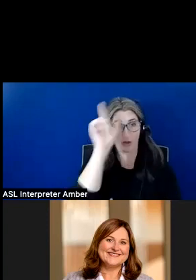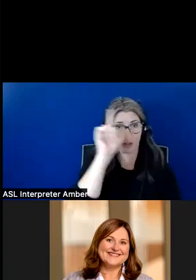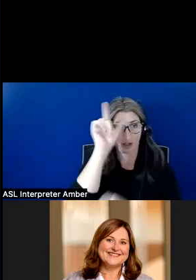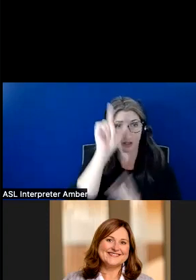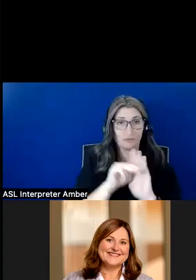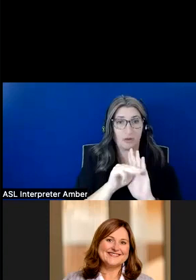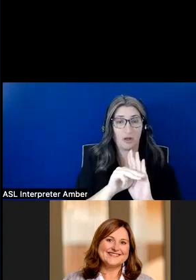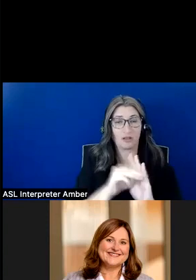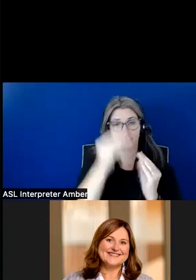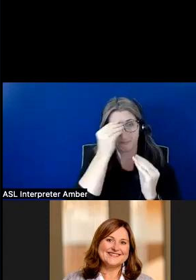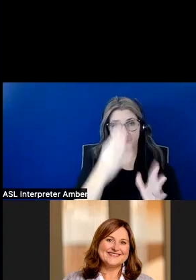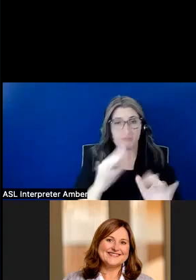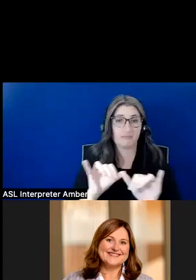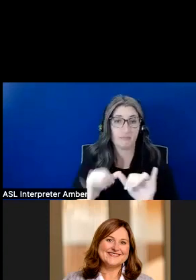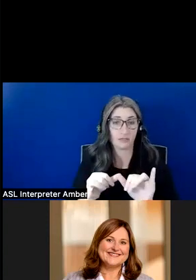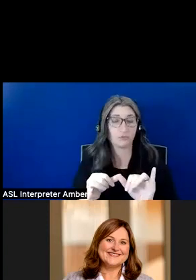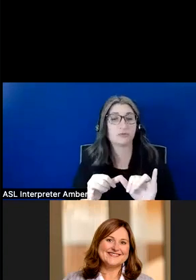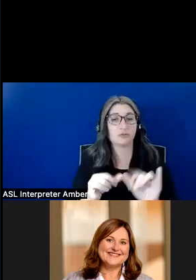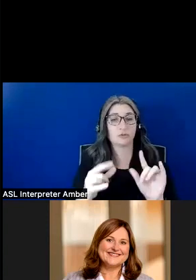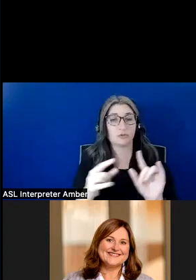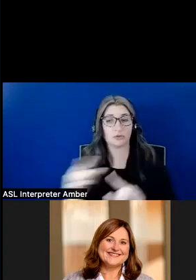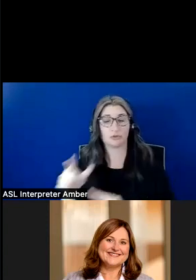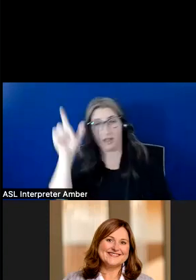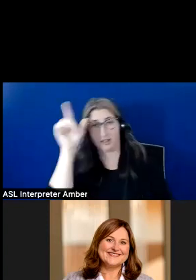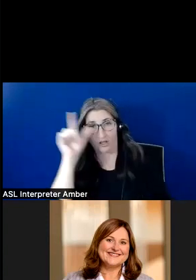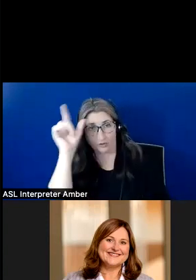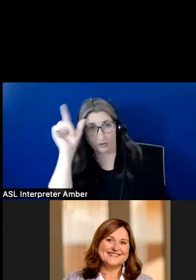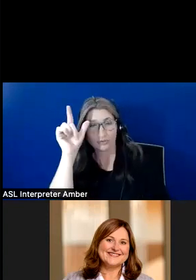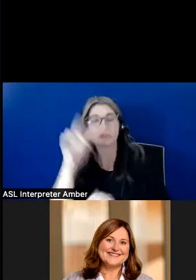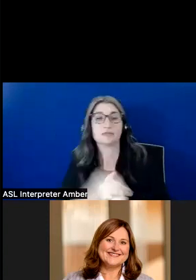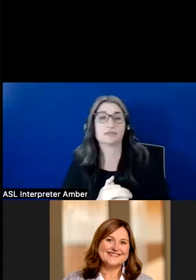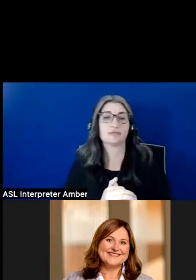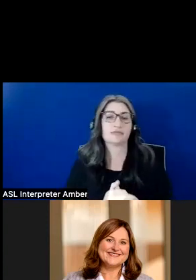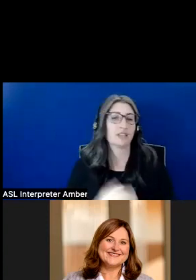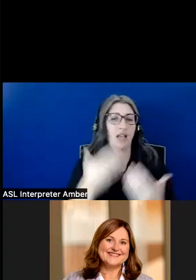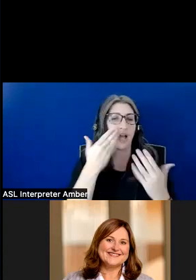and measures to your logic model. I don't know how many of you are that familiar with them.